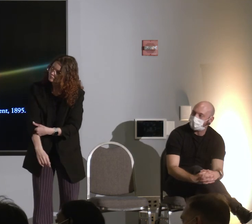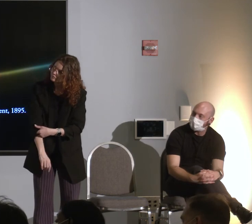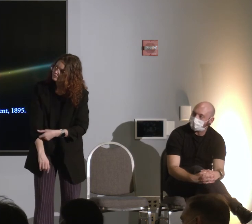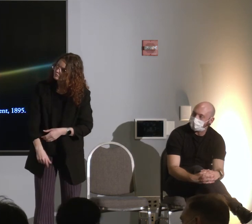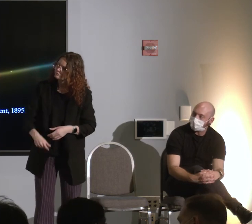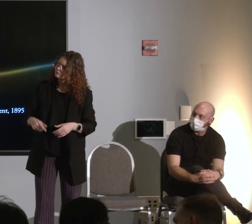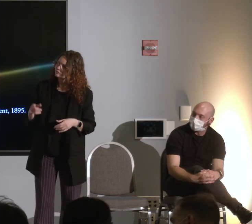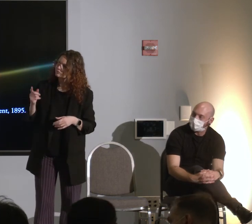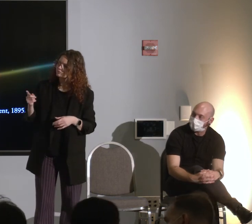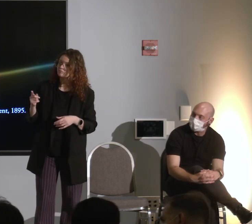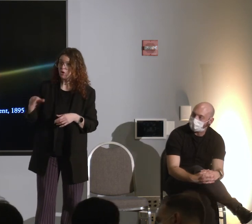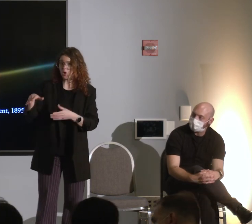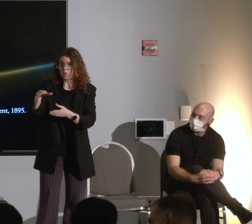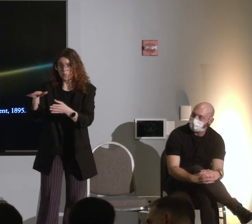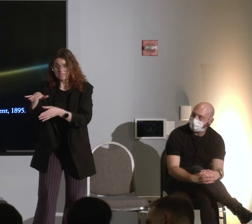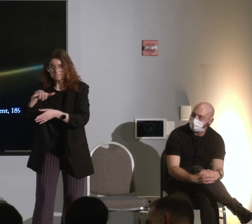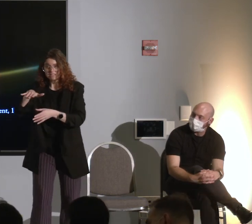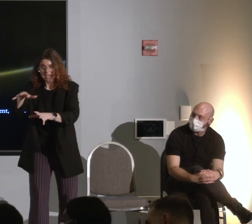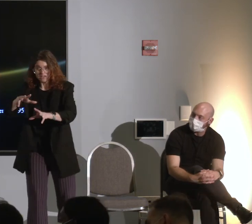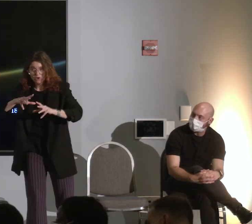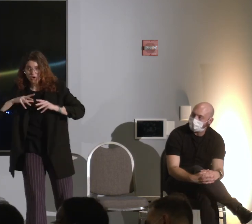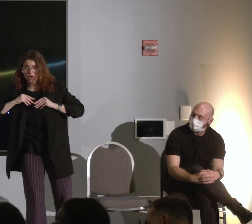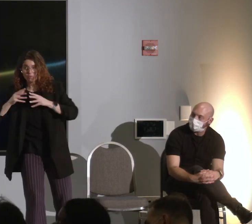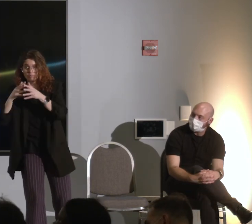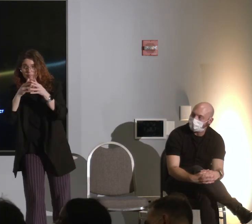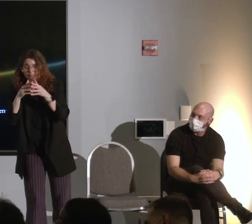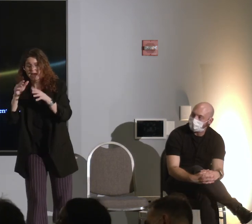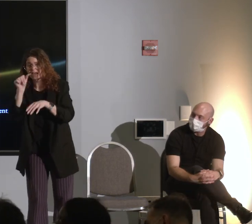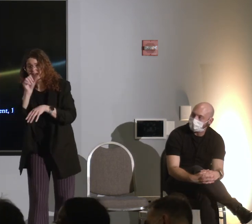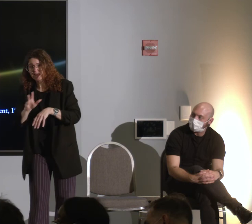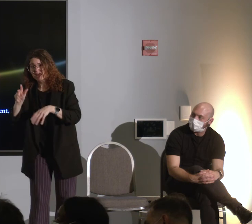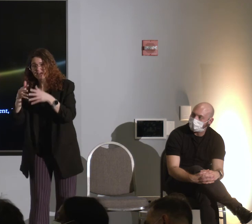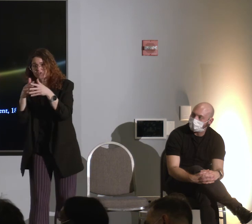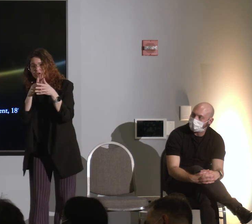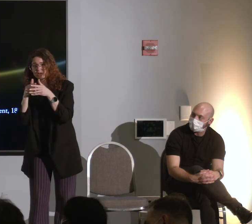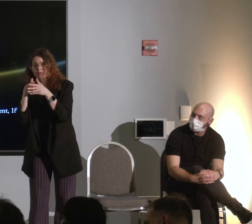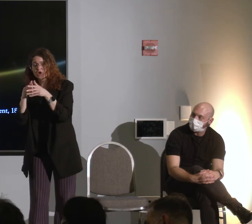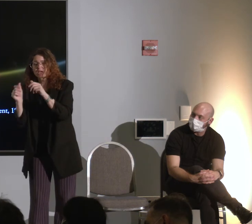Wasn't this a land owned by an African Methodist Episcopal church group?